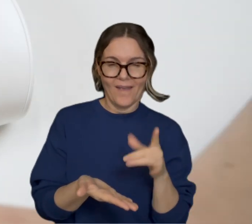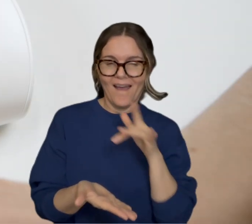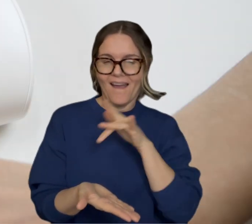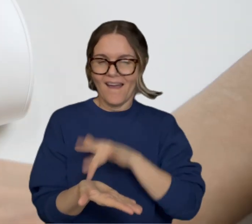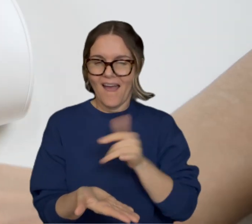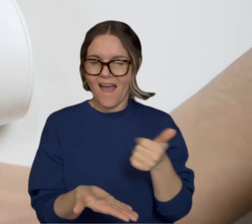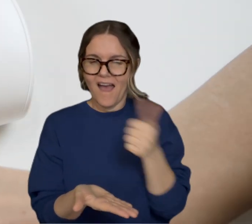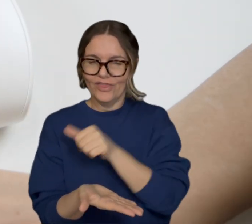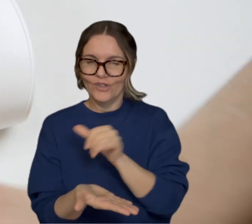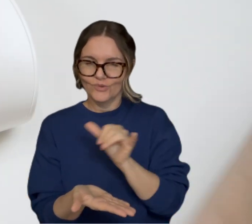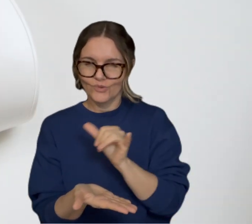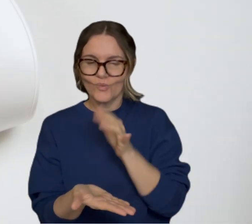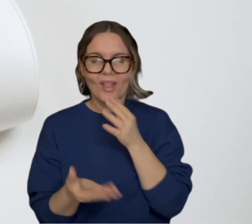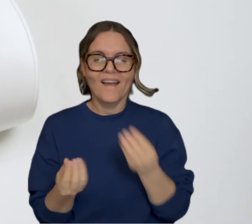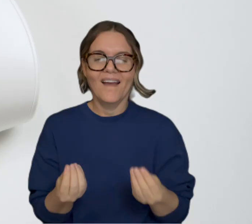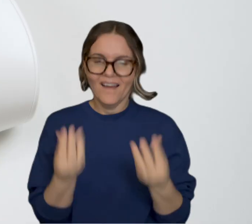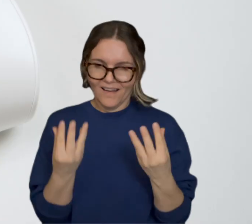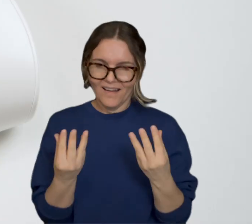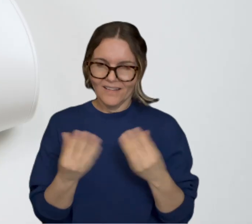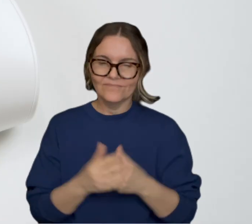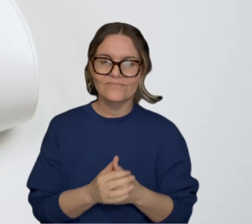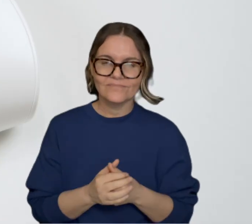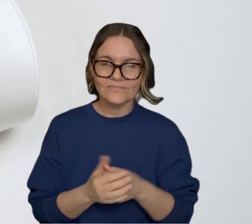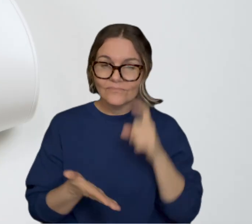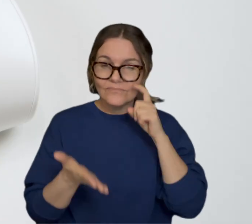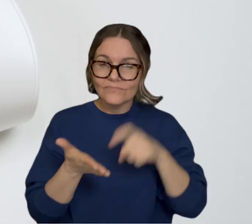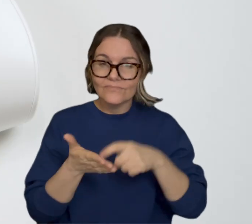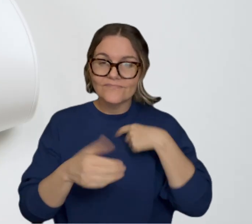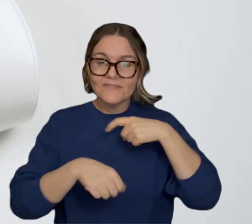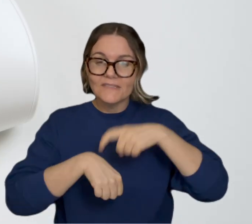to turn on the other side a quick tap of the other power button will turn it on